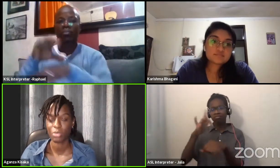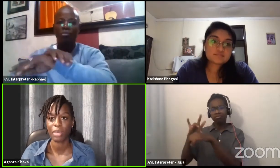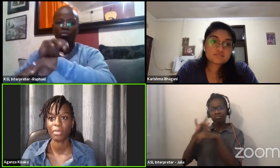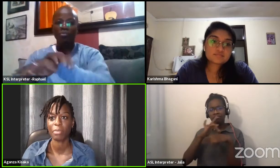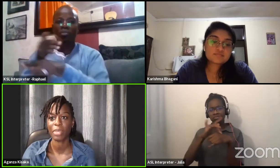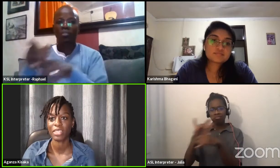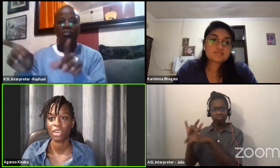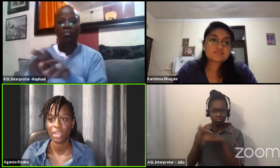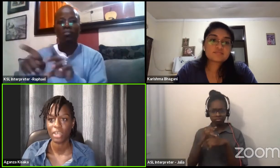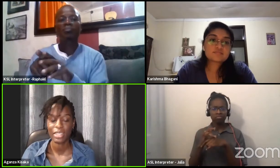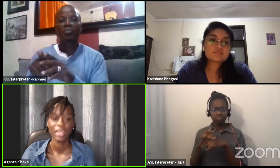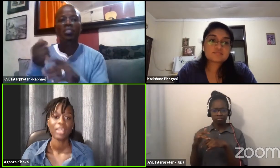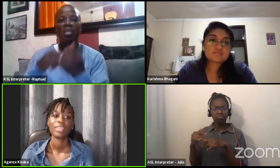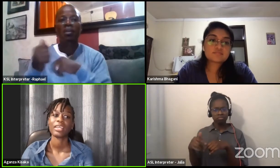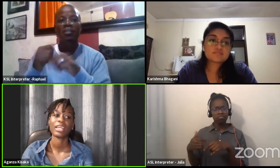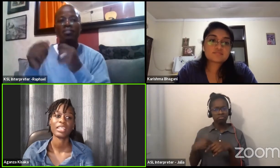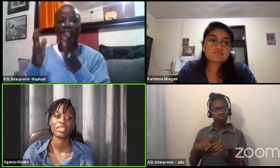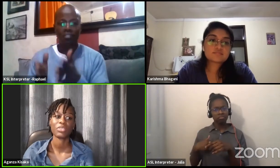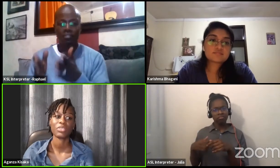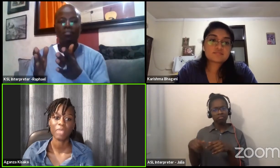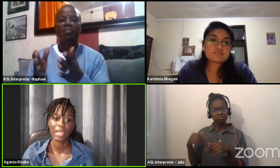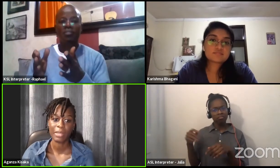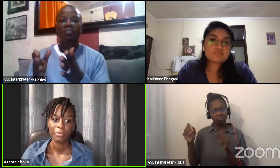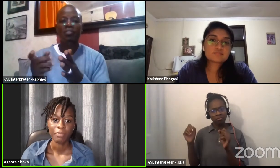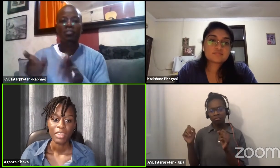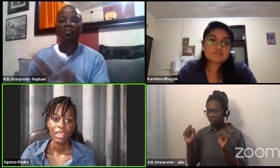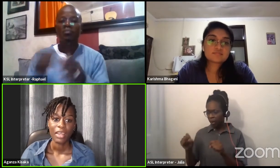to become the best artists that I needed to be.